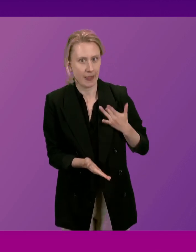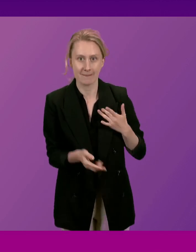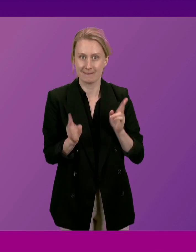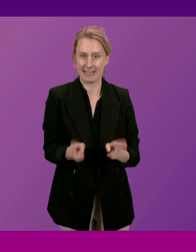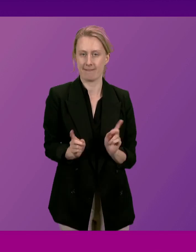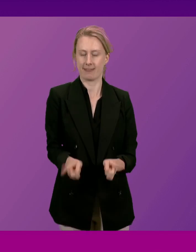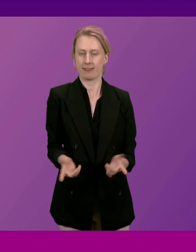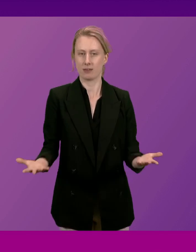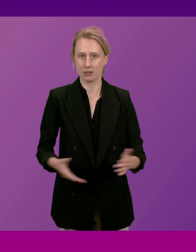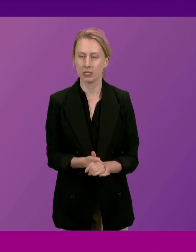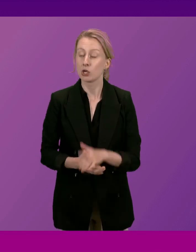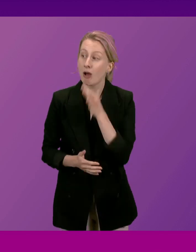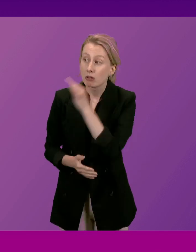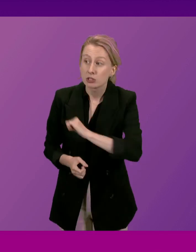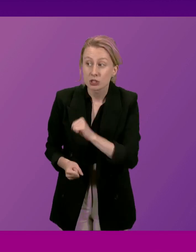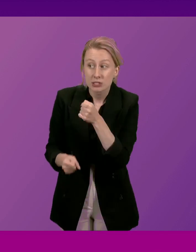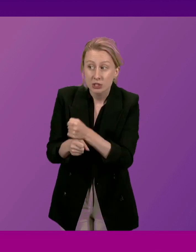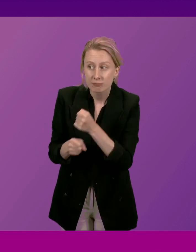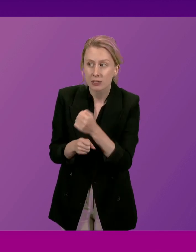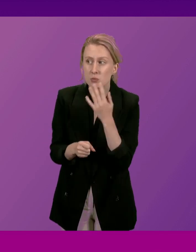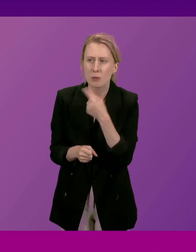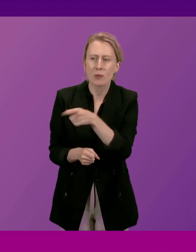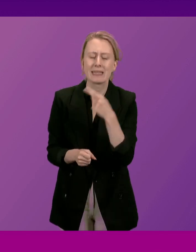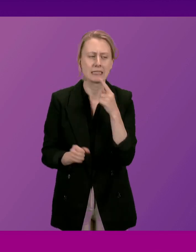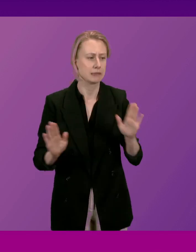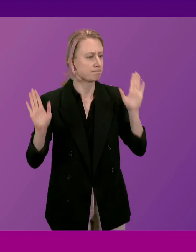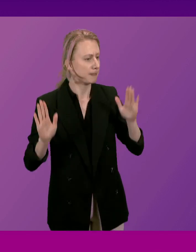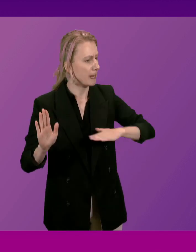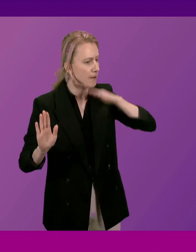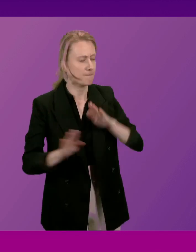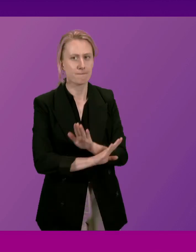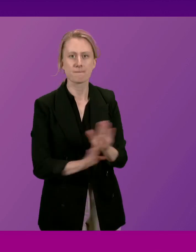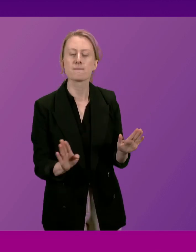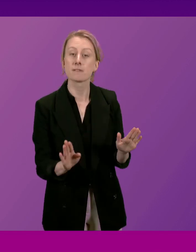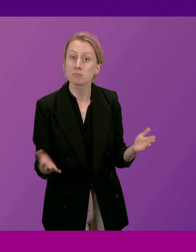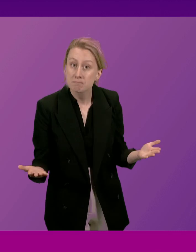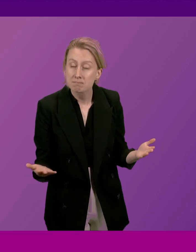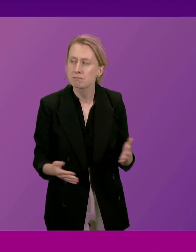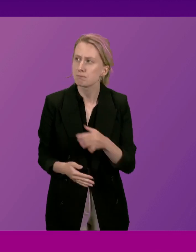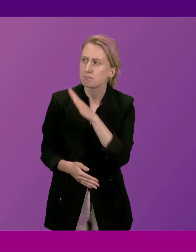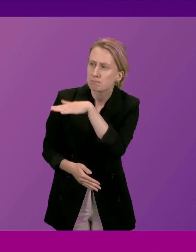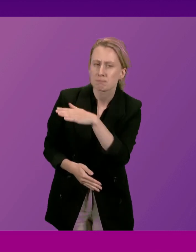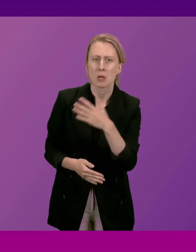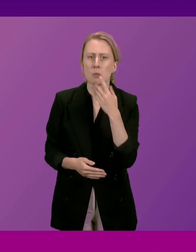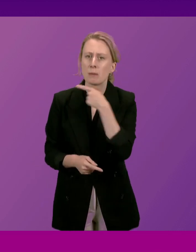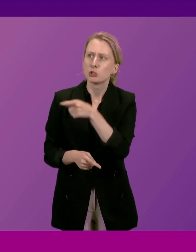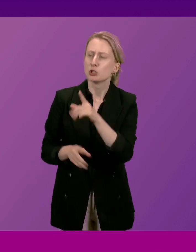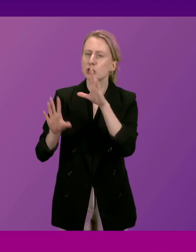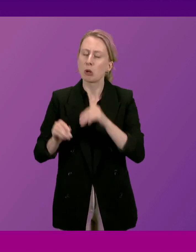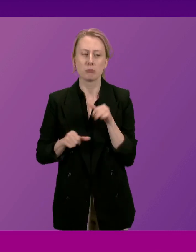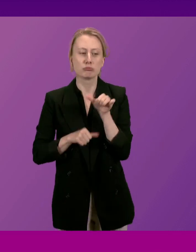“When will the Scottish Government stand up and say enough is enough ” She asks: “When will you stop hiding behind procedures and start